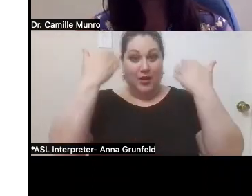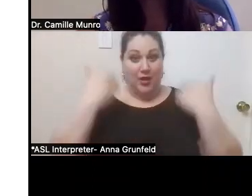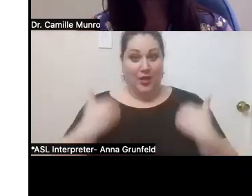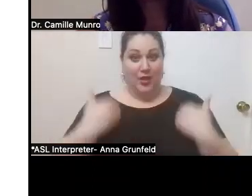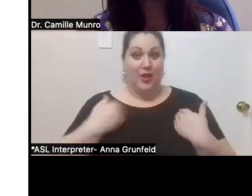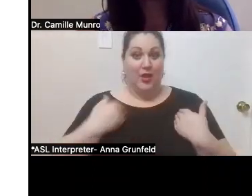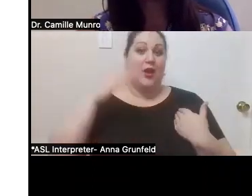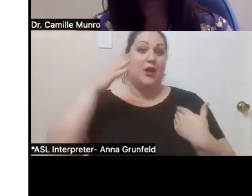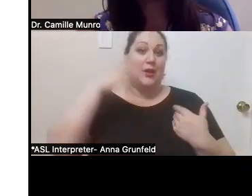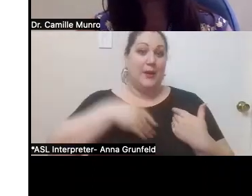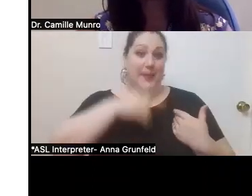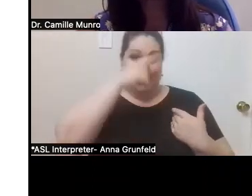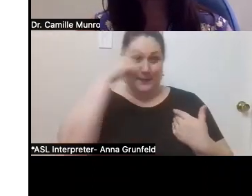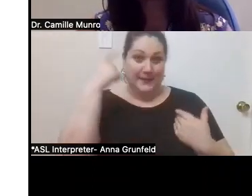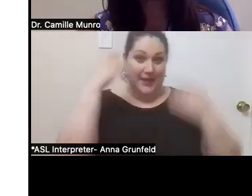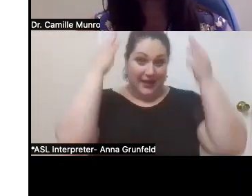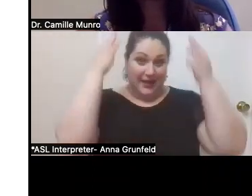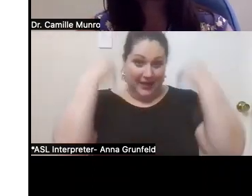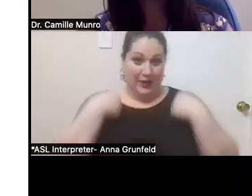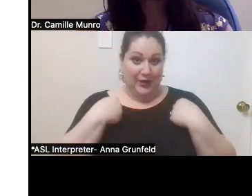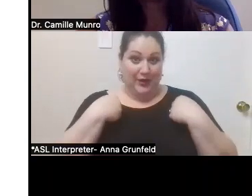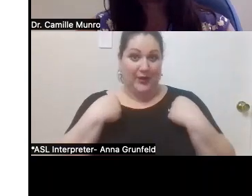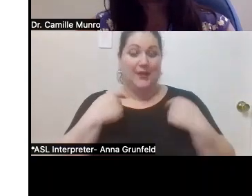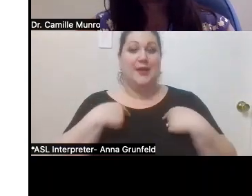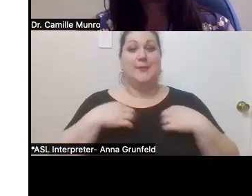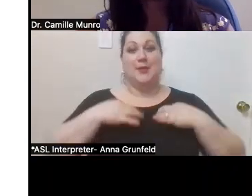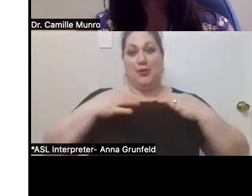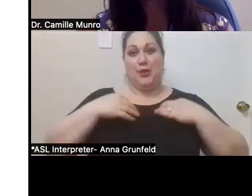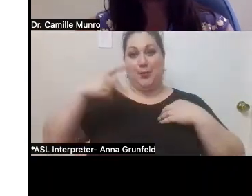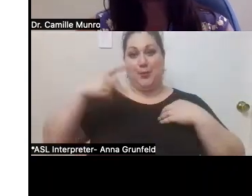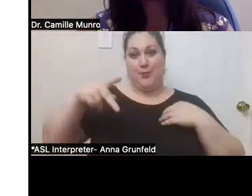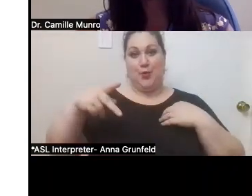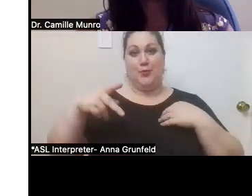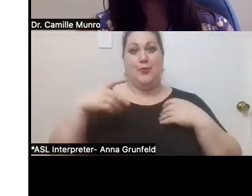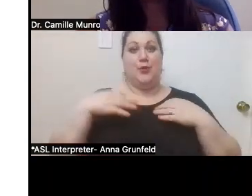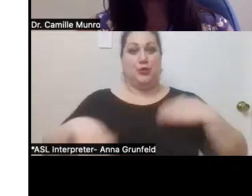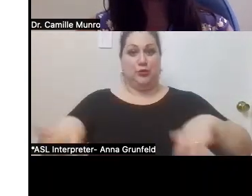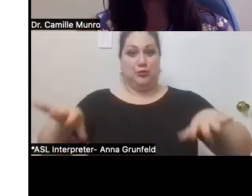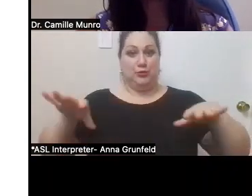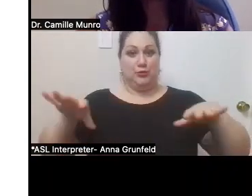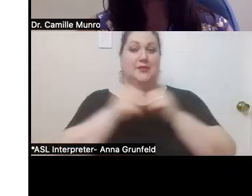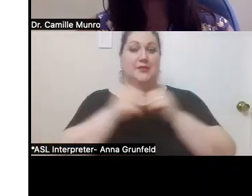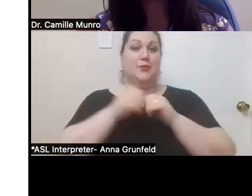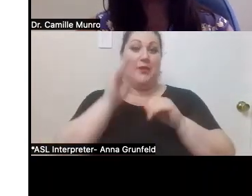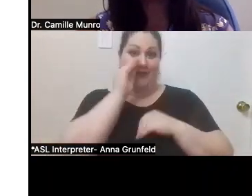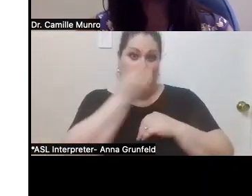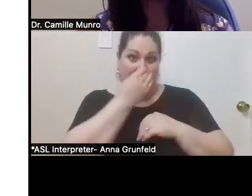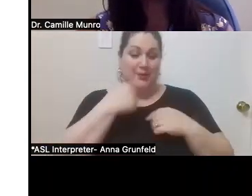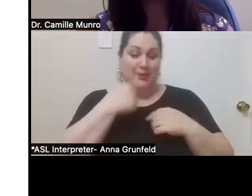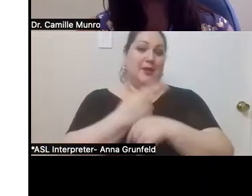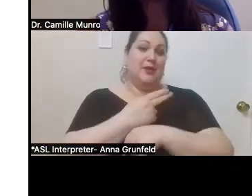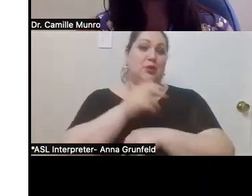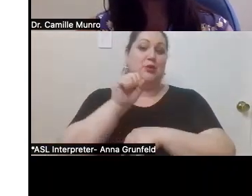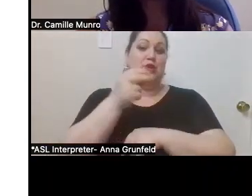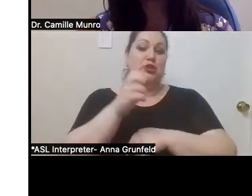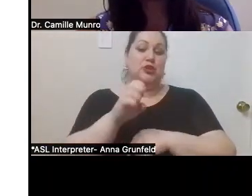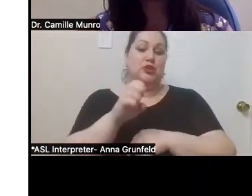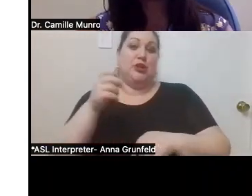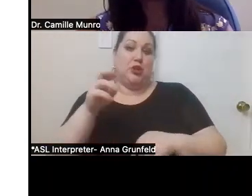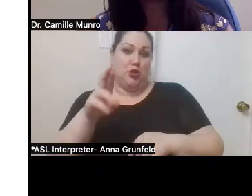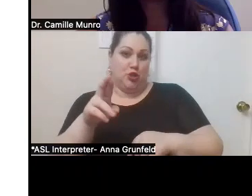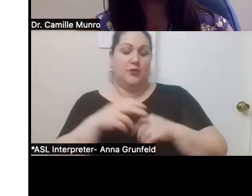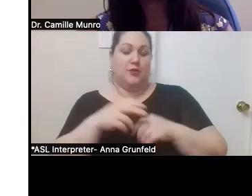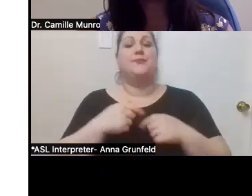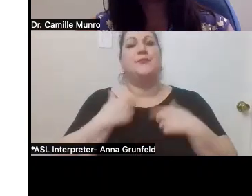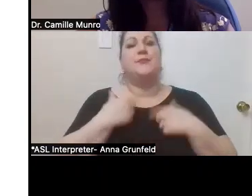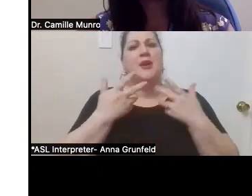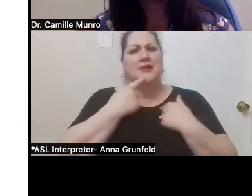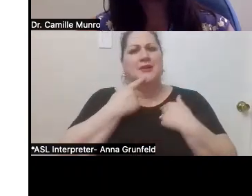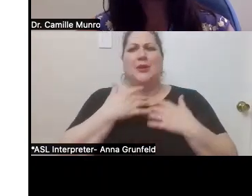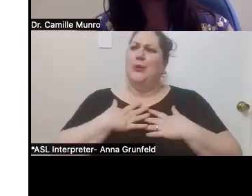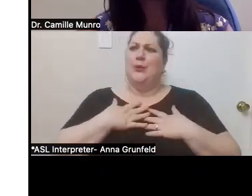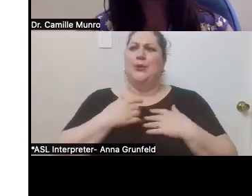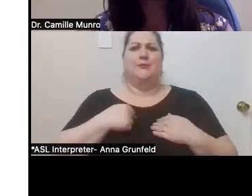I go by she/her and I want to say that it is a privilege to be here to give this presentation.